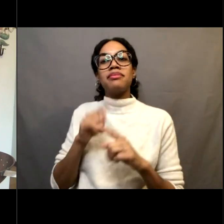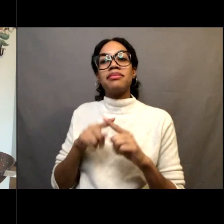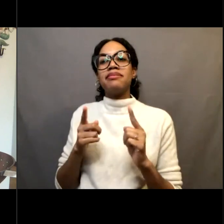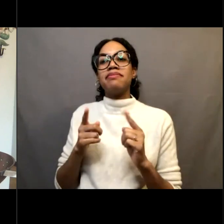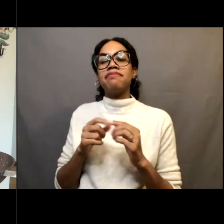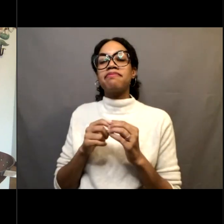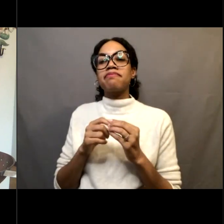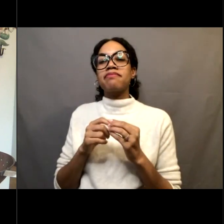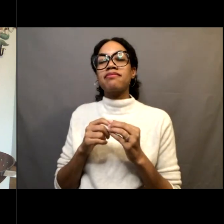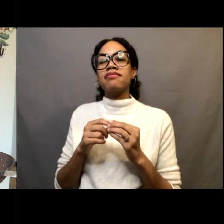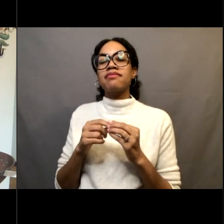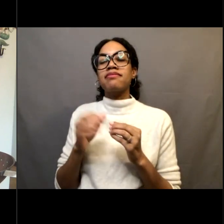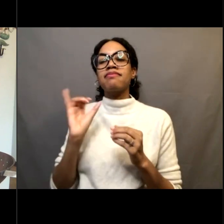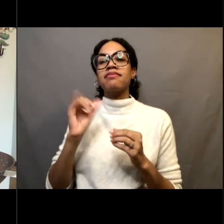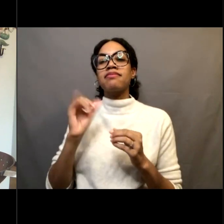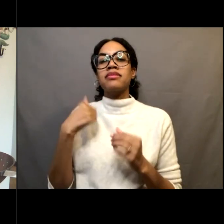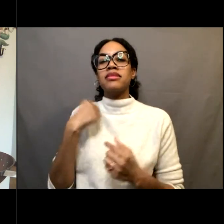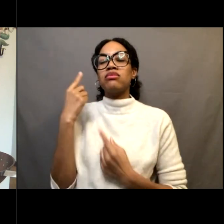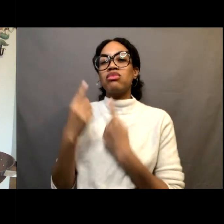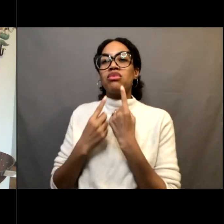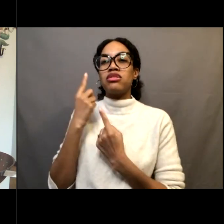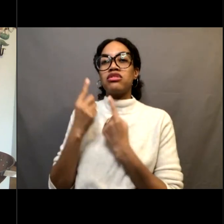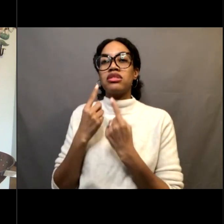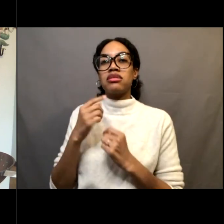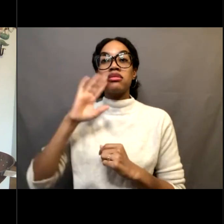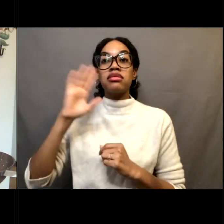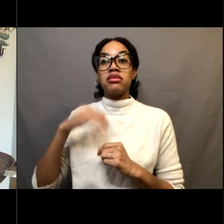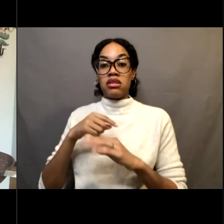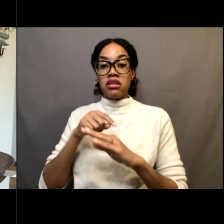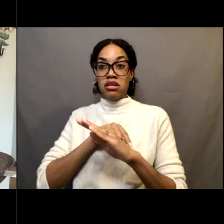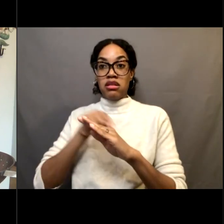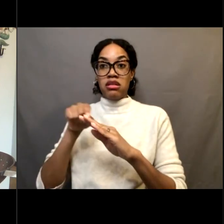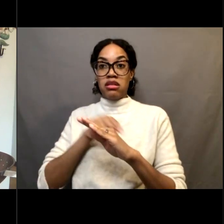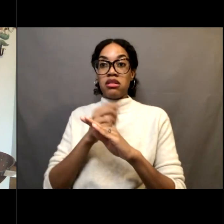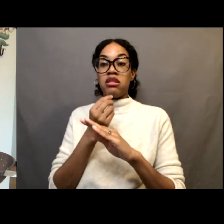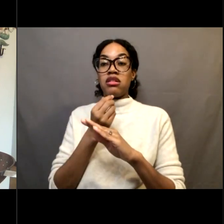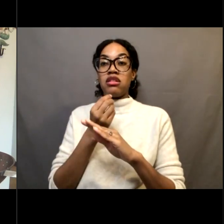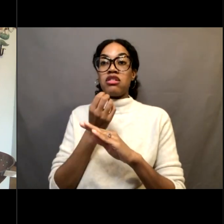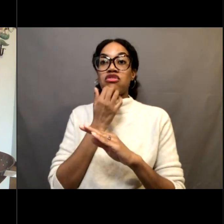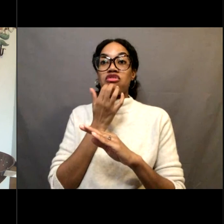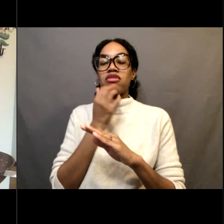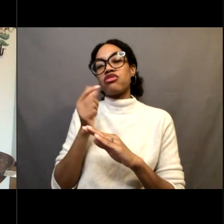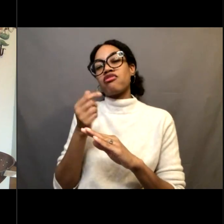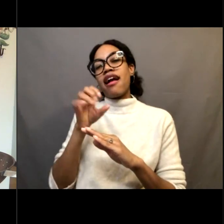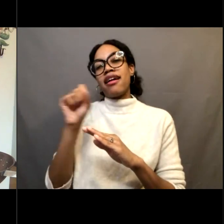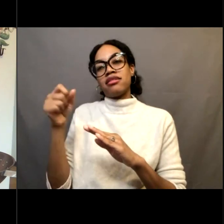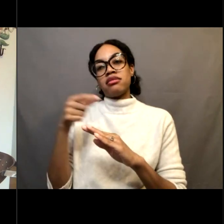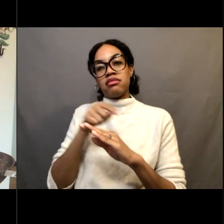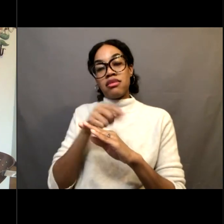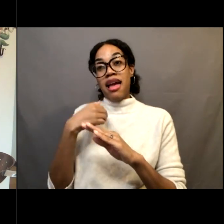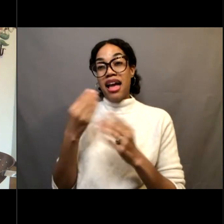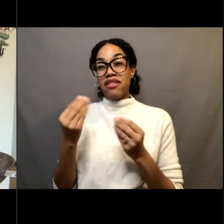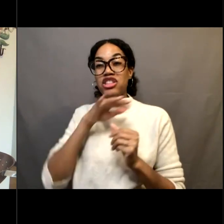be something below the dirt and things that the grass is living on that prevents the water from going into the house. But that's a great question